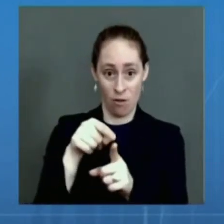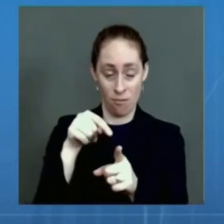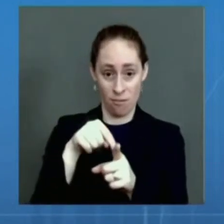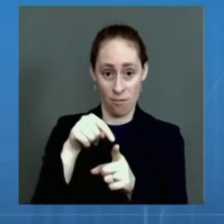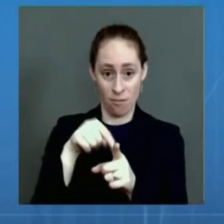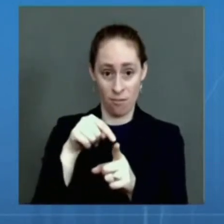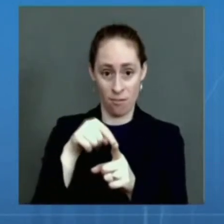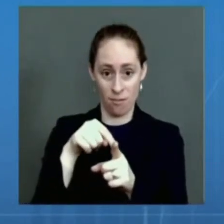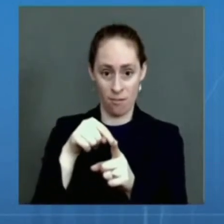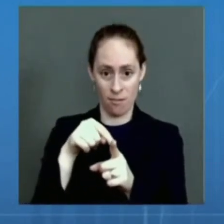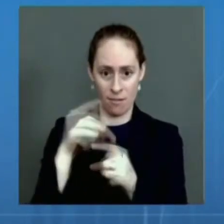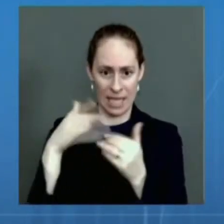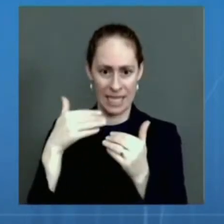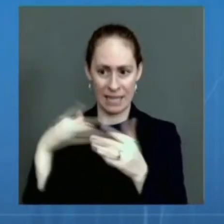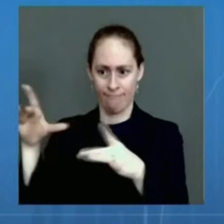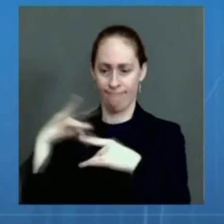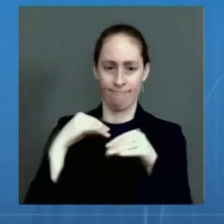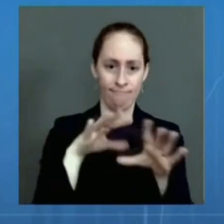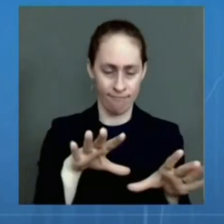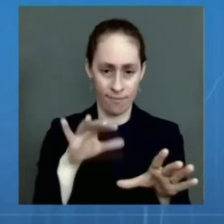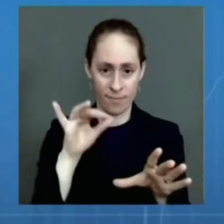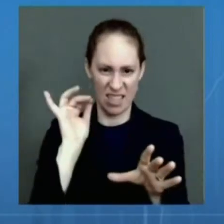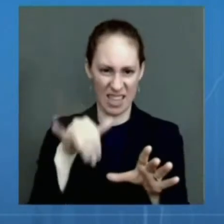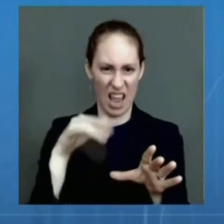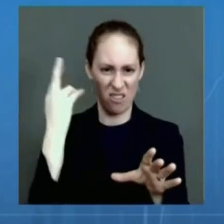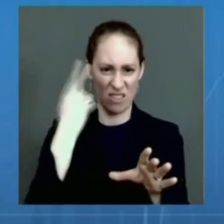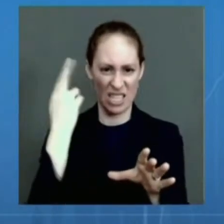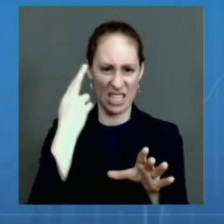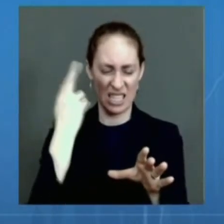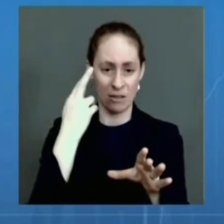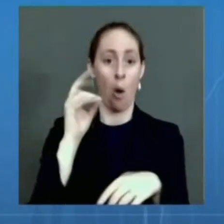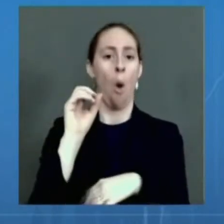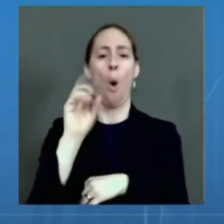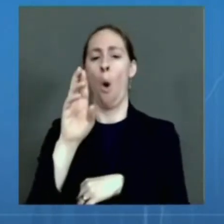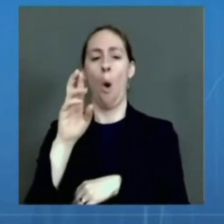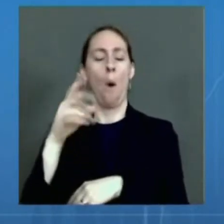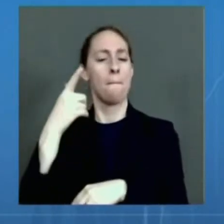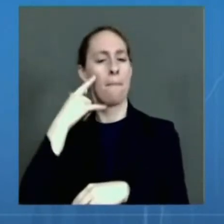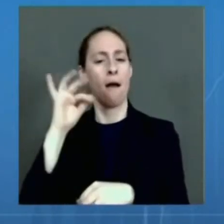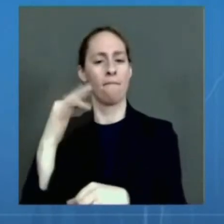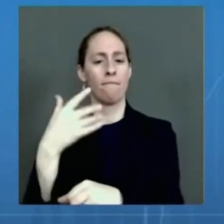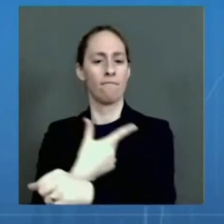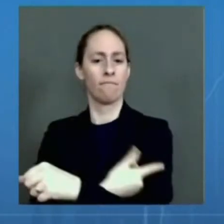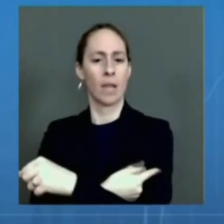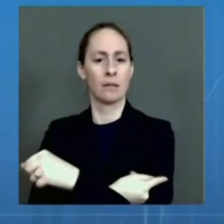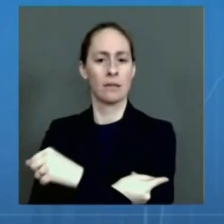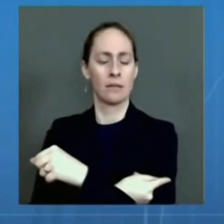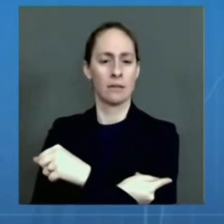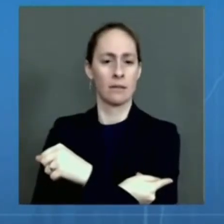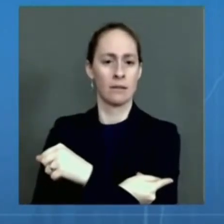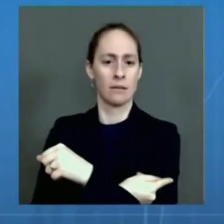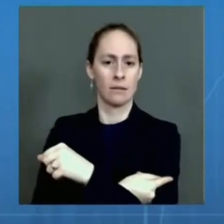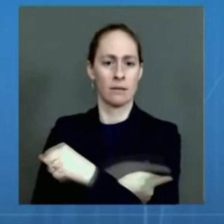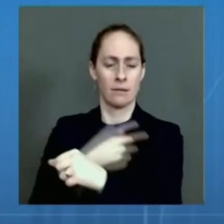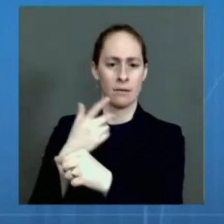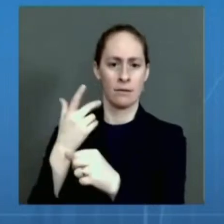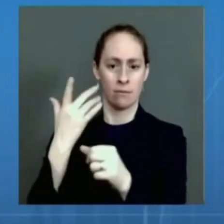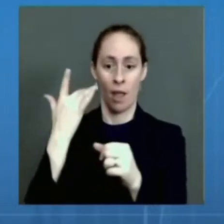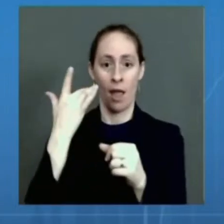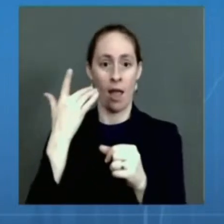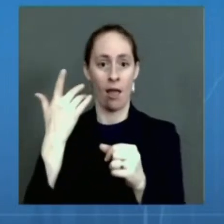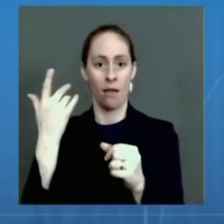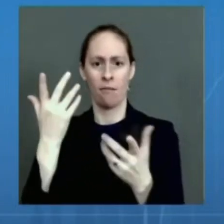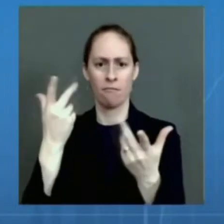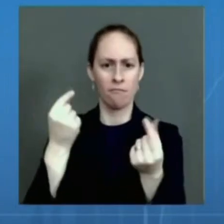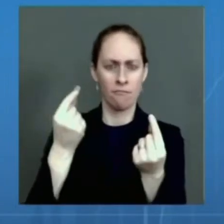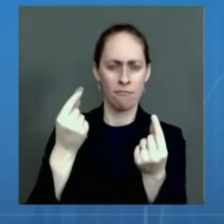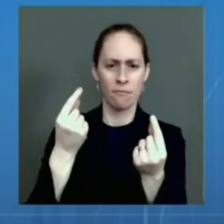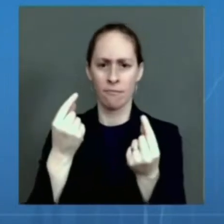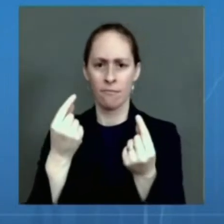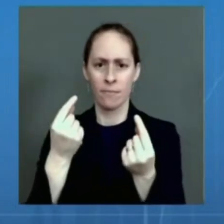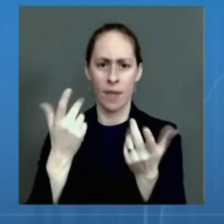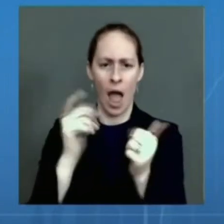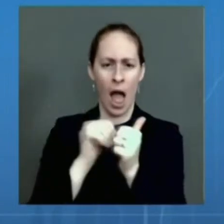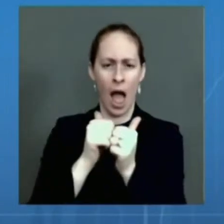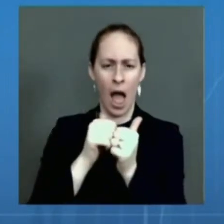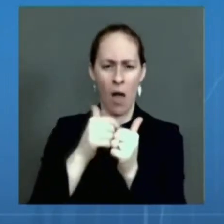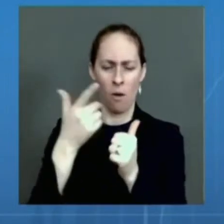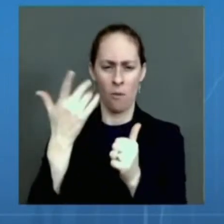OFFER LESS PROTECTION AGAINST